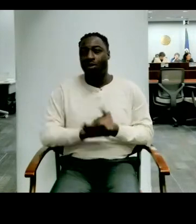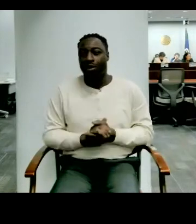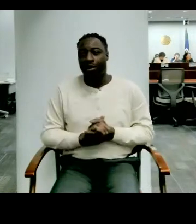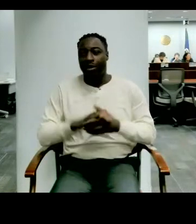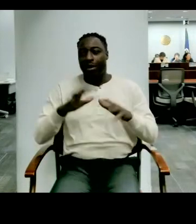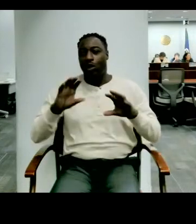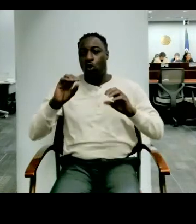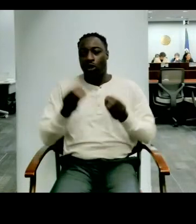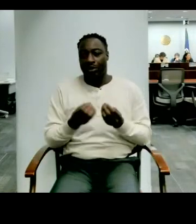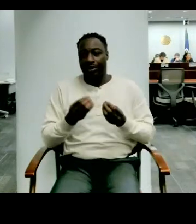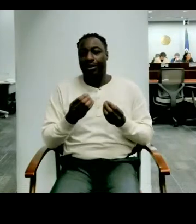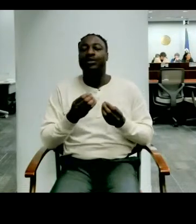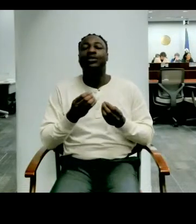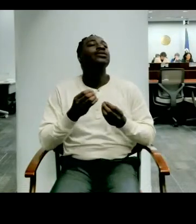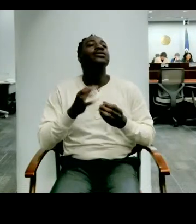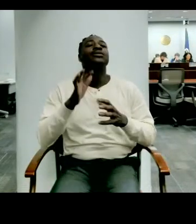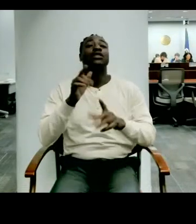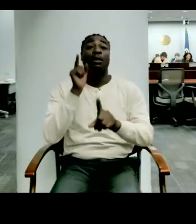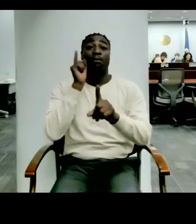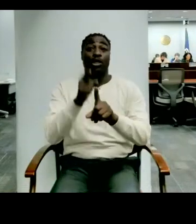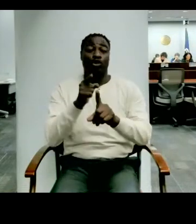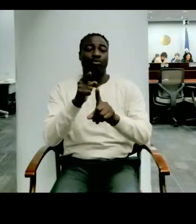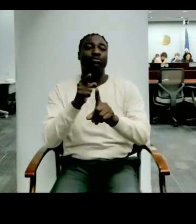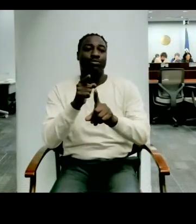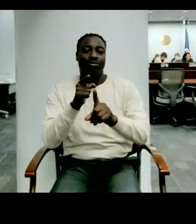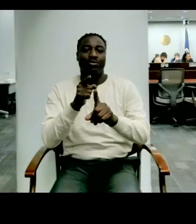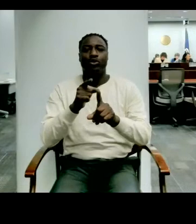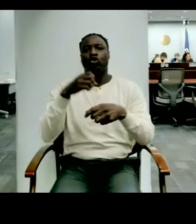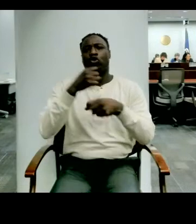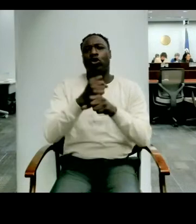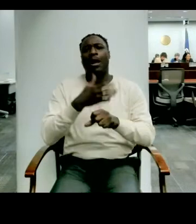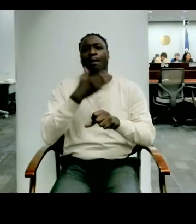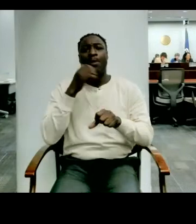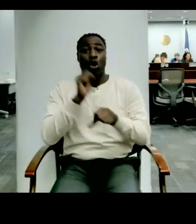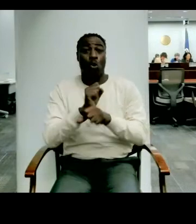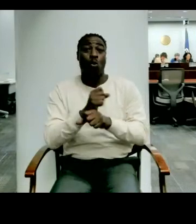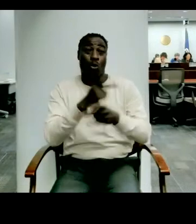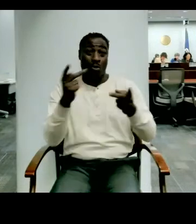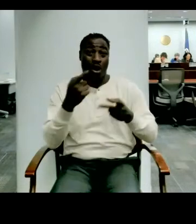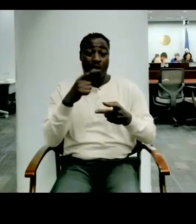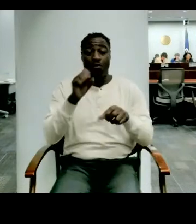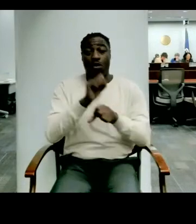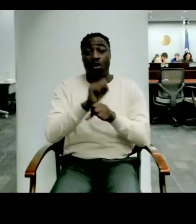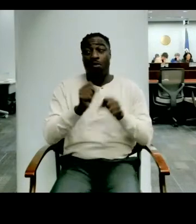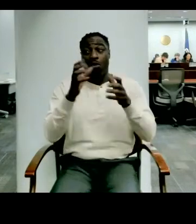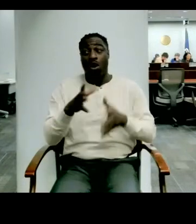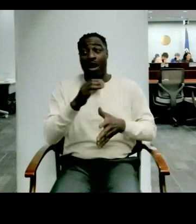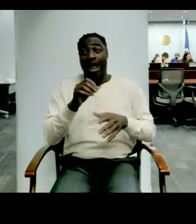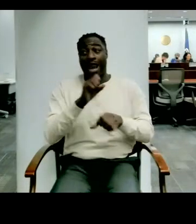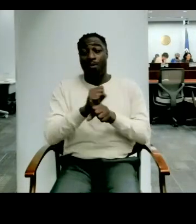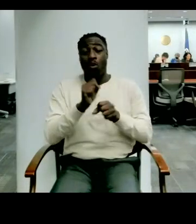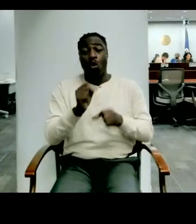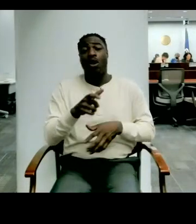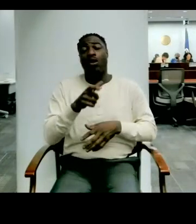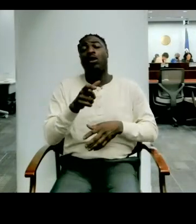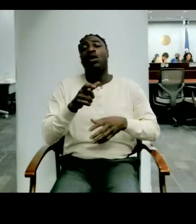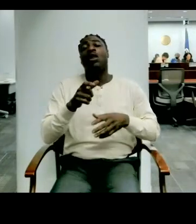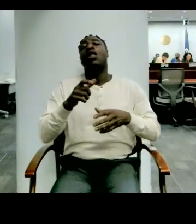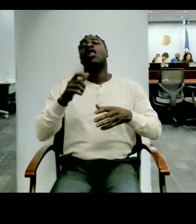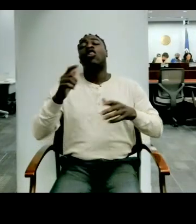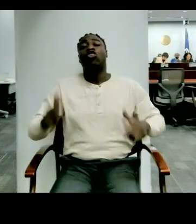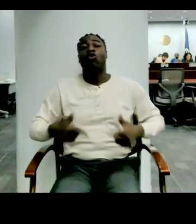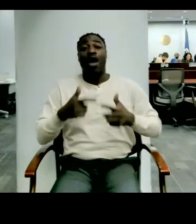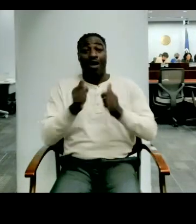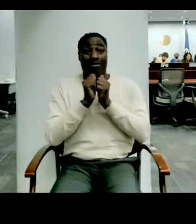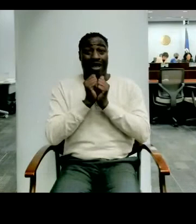organizations management is to employers strife together, next we'll hear from